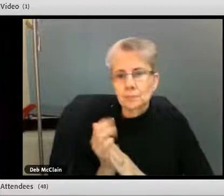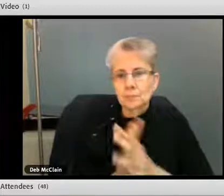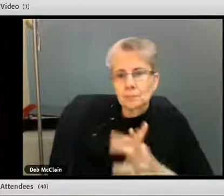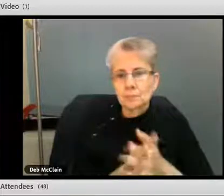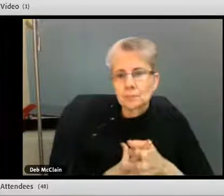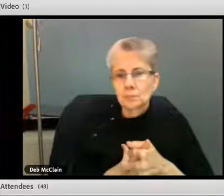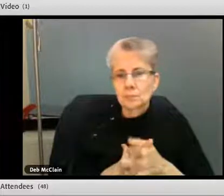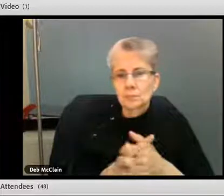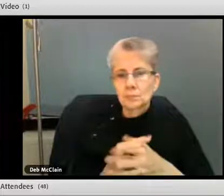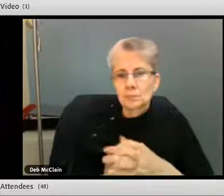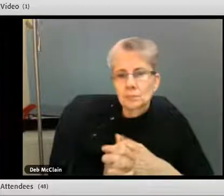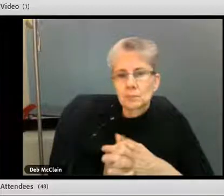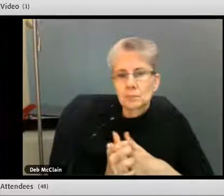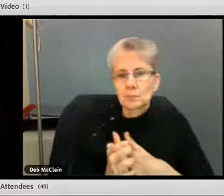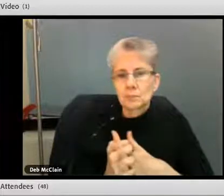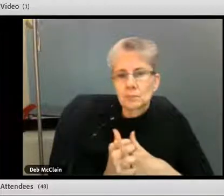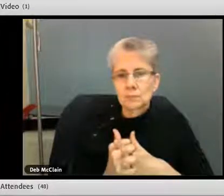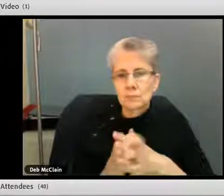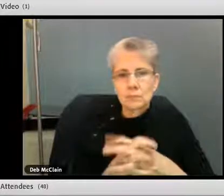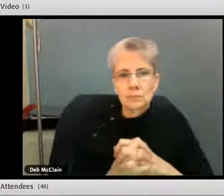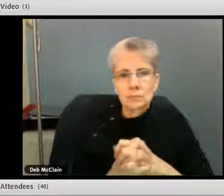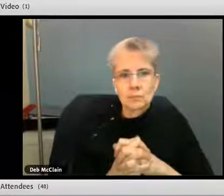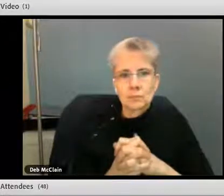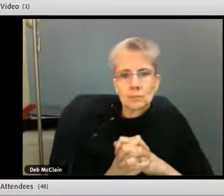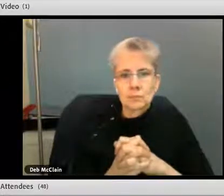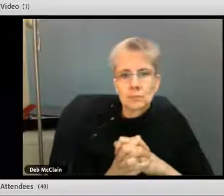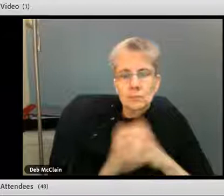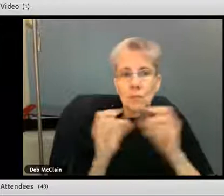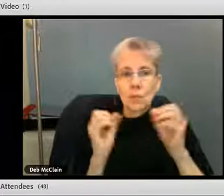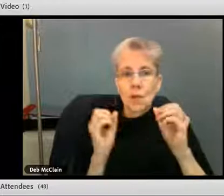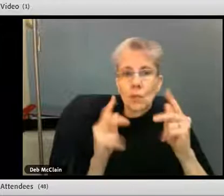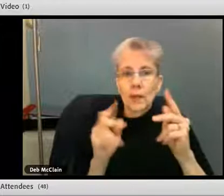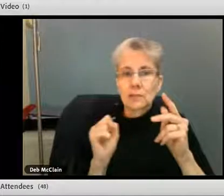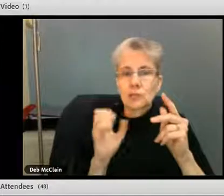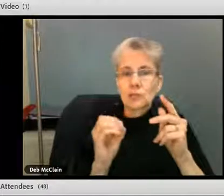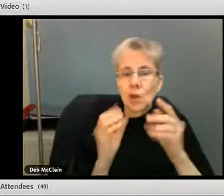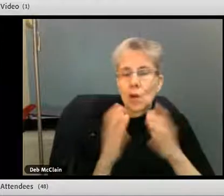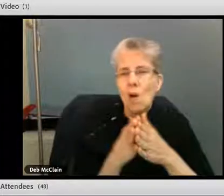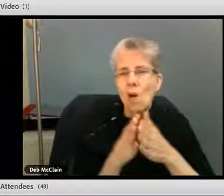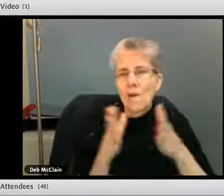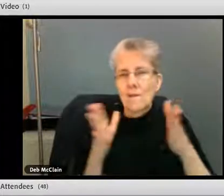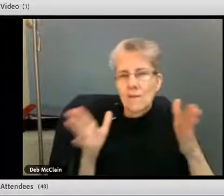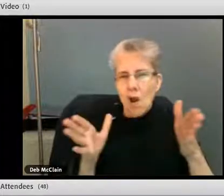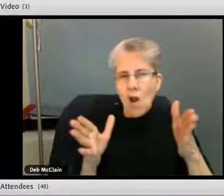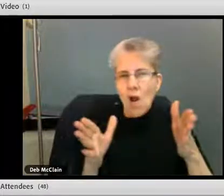All right, so overall best practices that we want to consider.